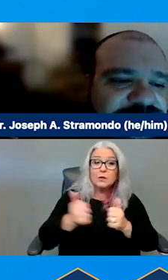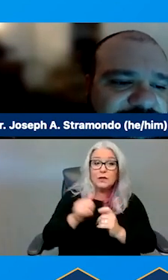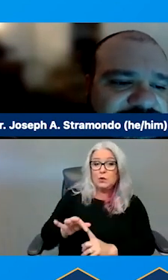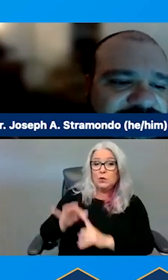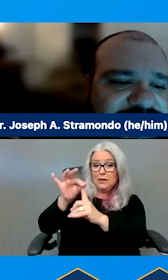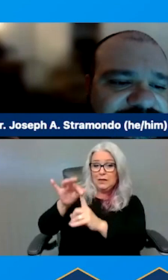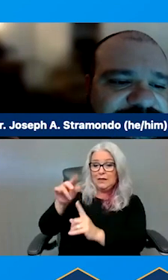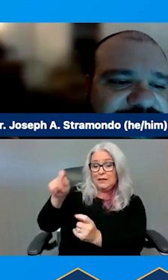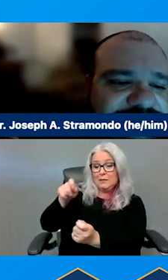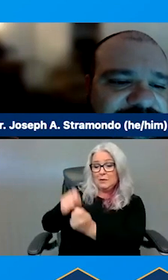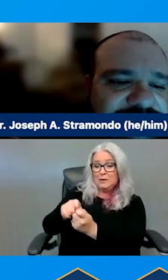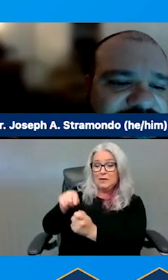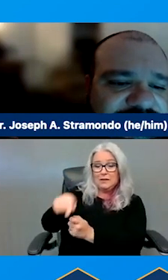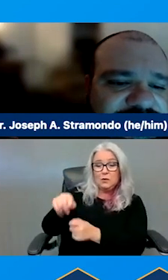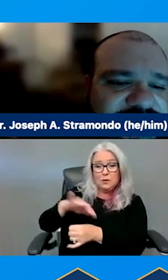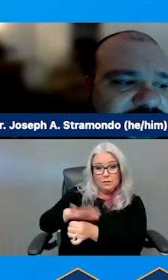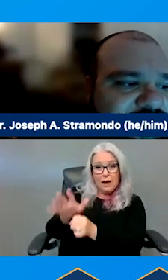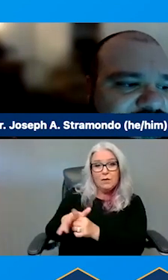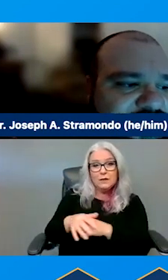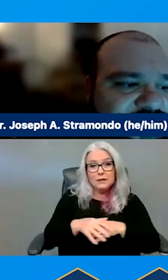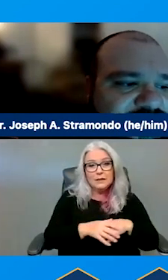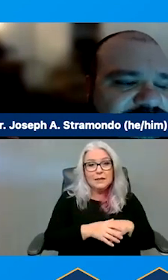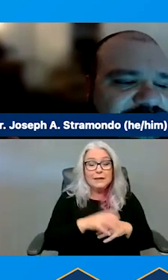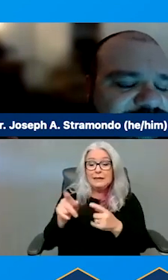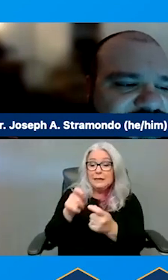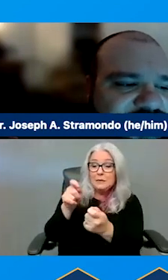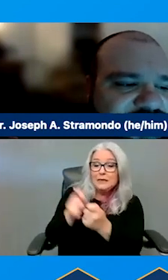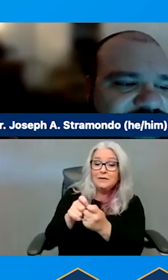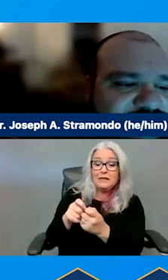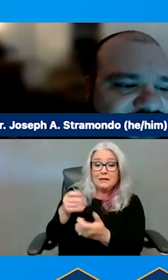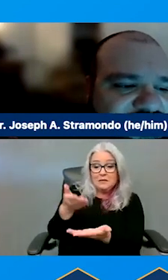virus itself. Attributed to its specific features and idealology